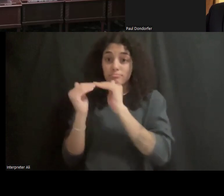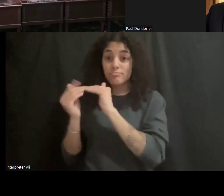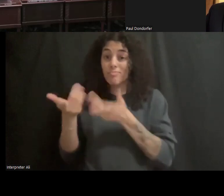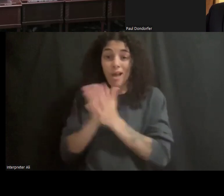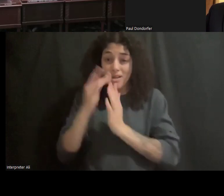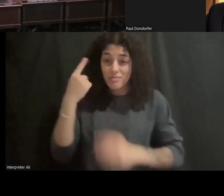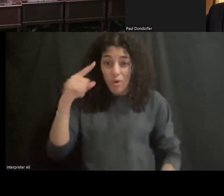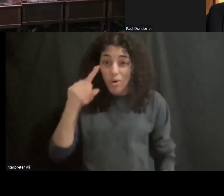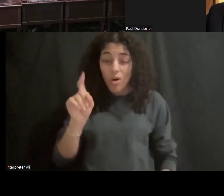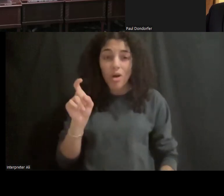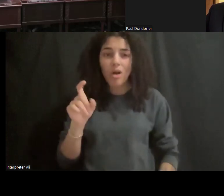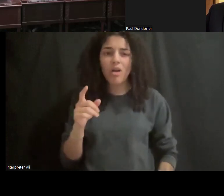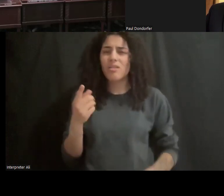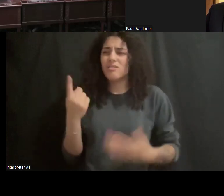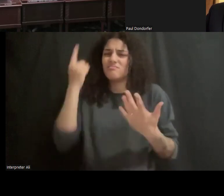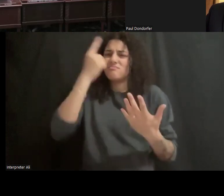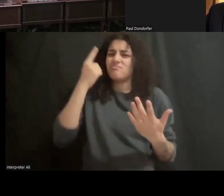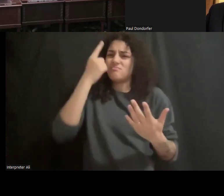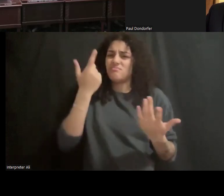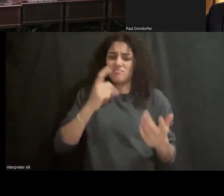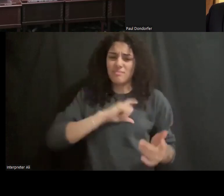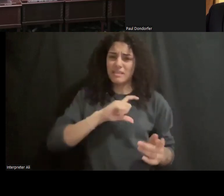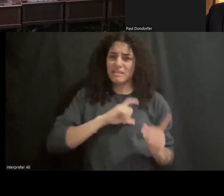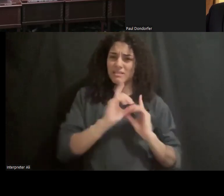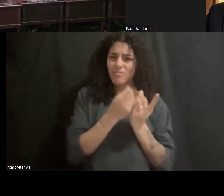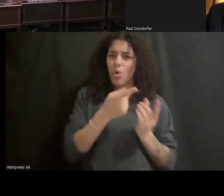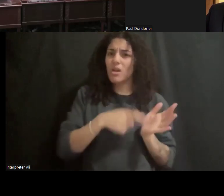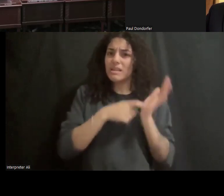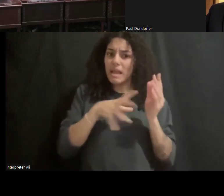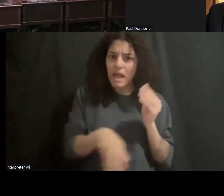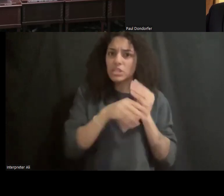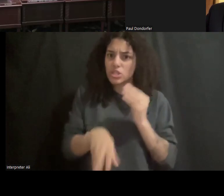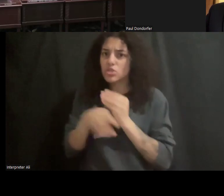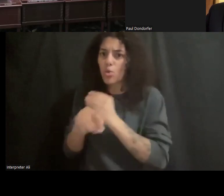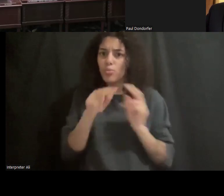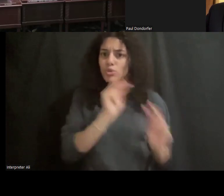uh why is it the sheriff department needs this additional surveillance when as someone pointed